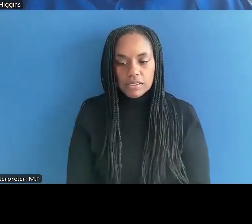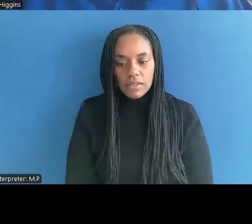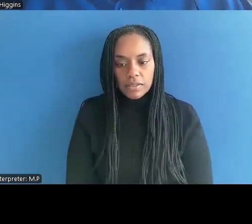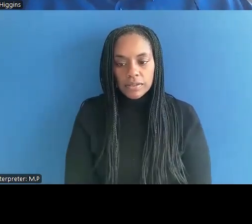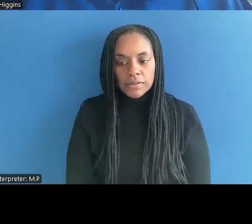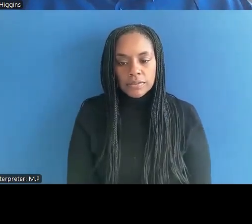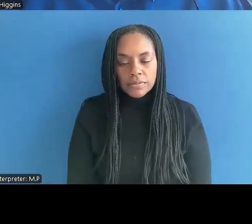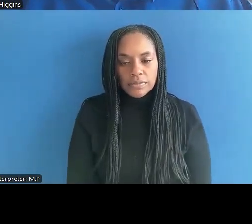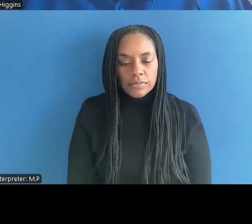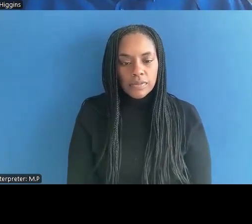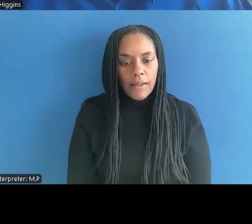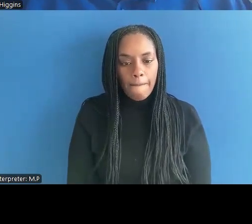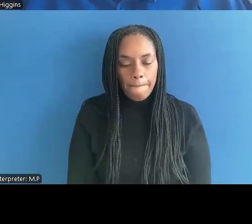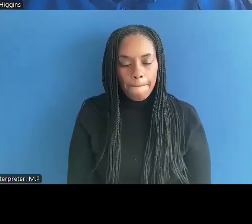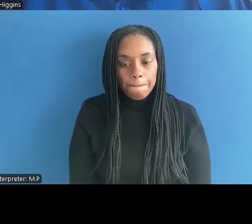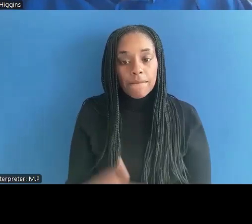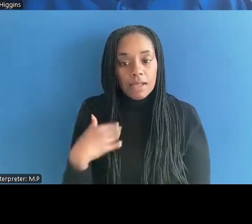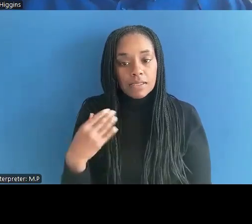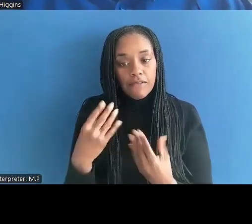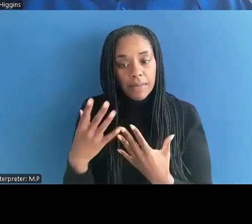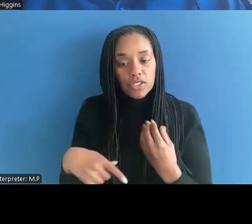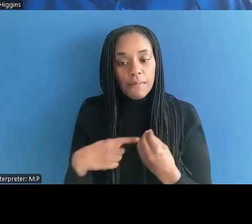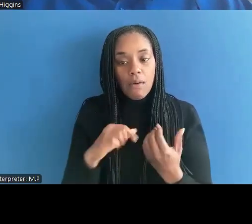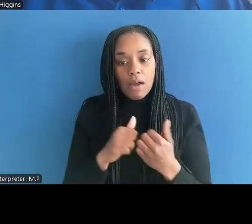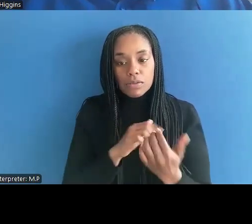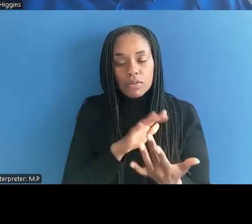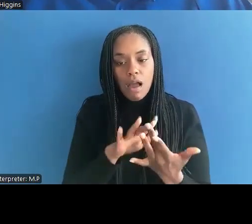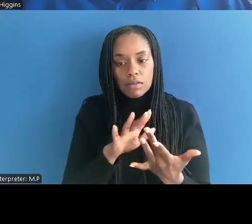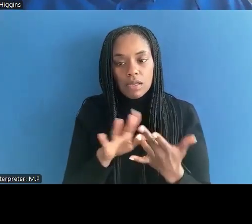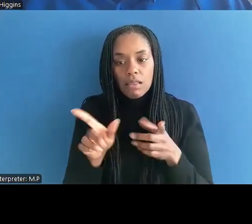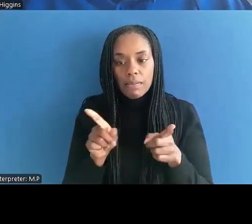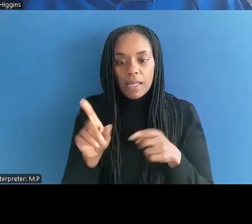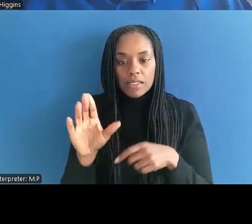There's also information on how to contact the, managed care office of the Ombudsman.